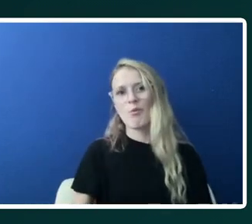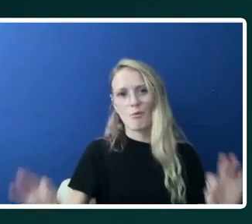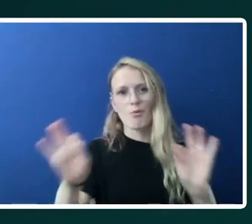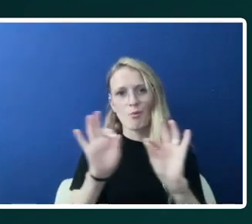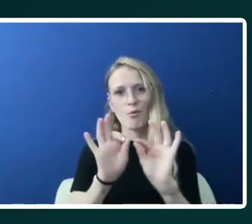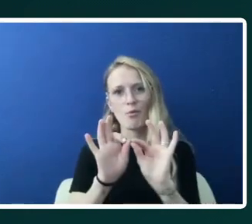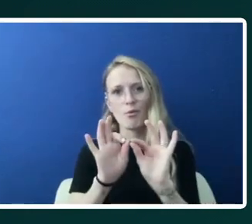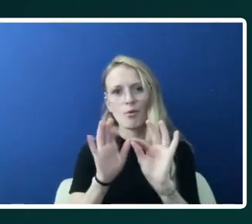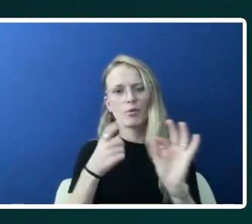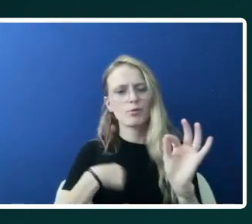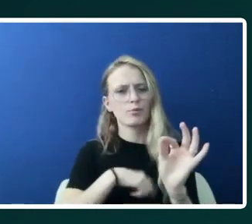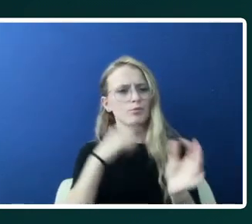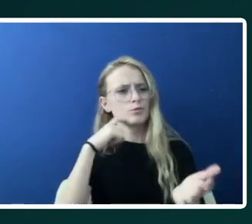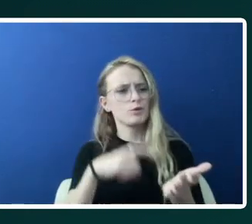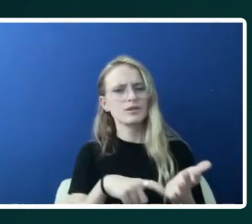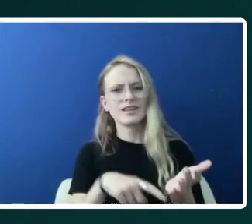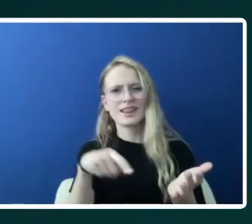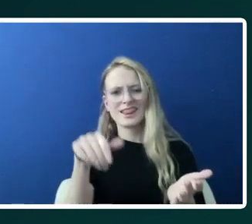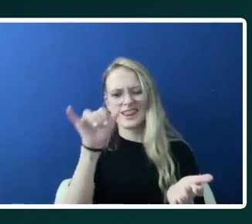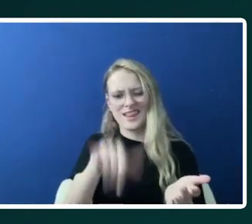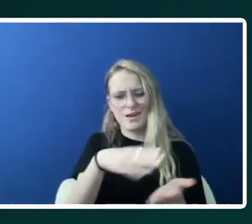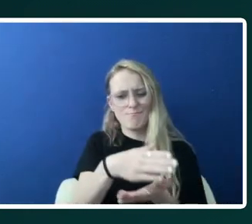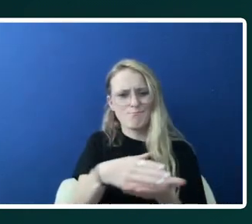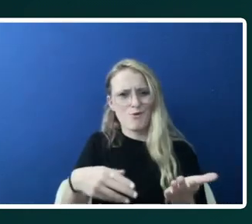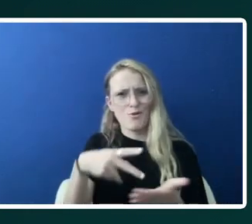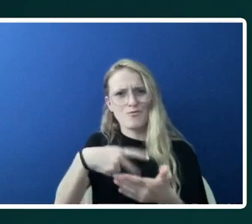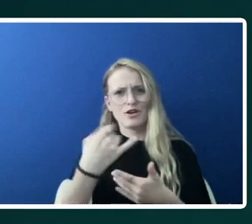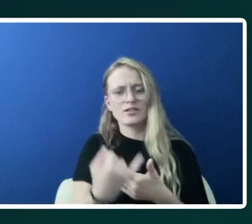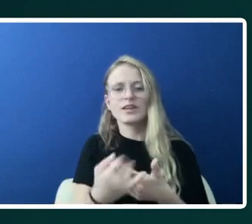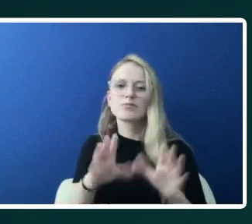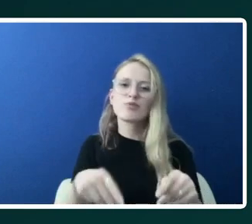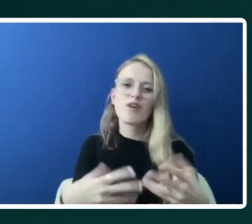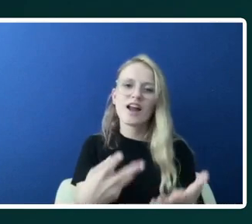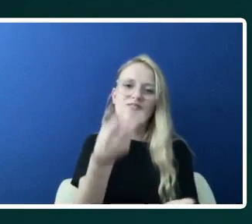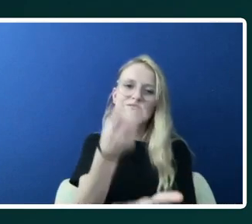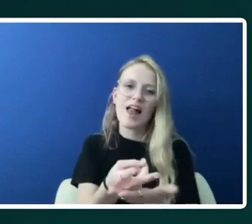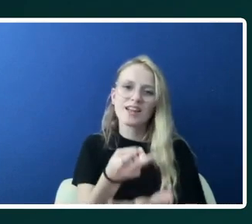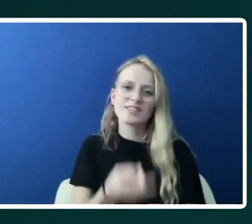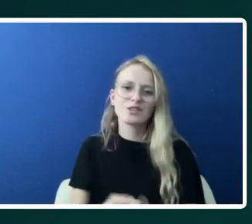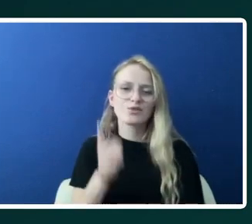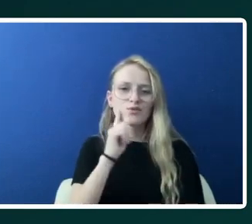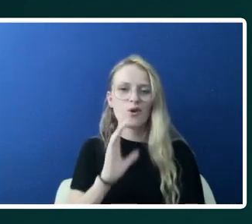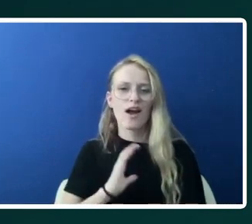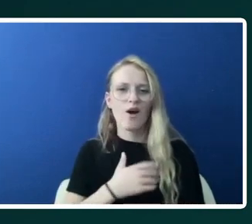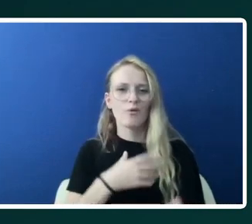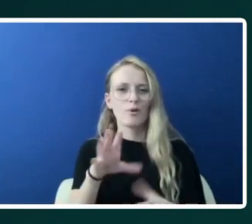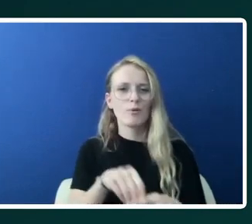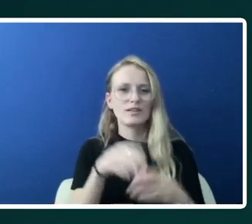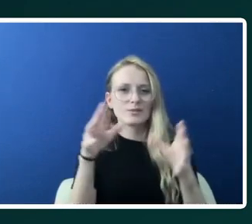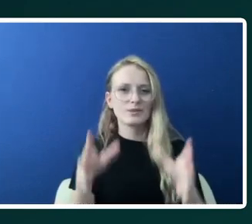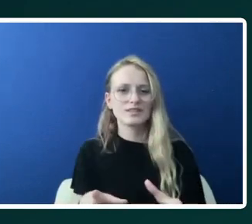of the project gave a sense of validation to our participants. We were, in effect, confirming that